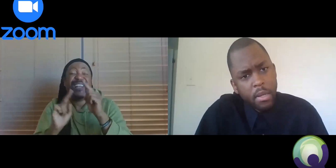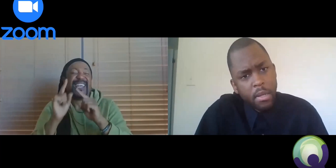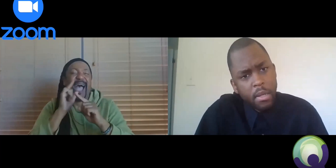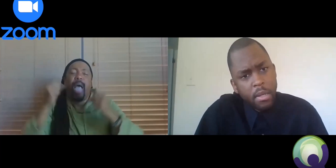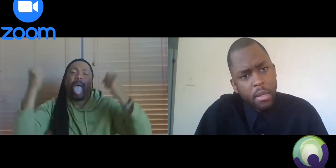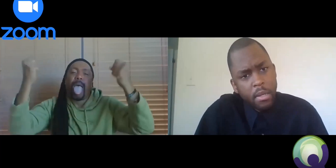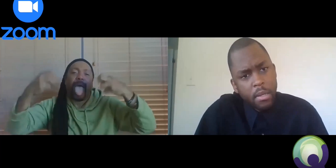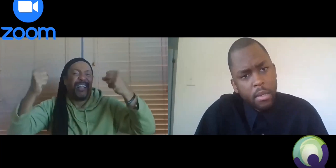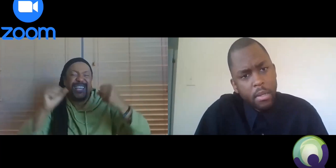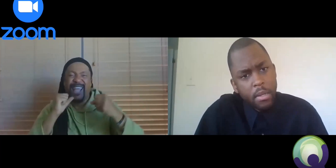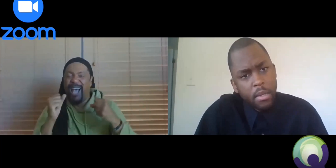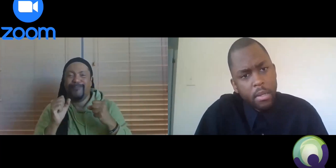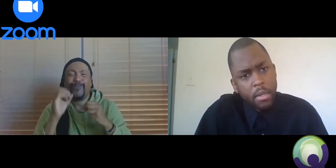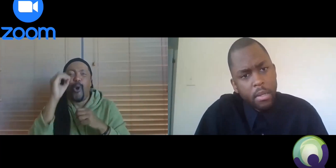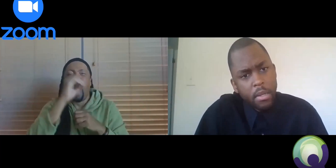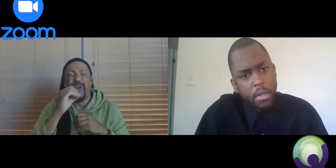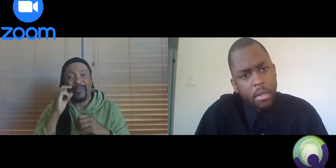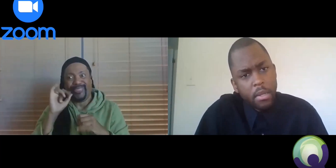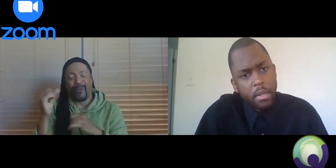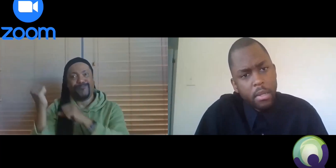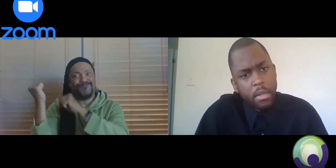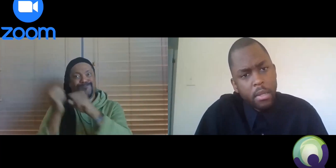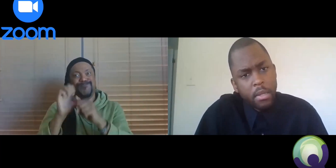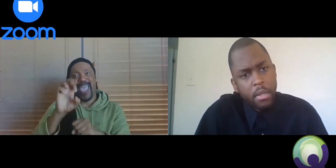Really there was not a lot of signing, they weren’t very skilled in signing because it